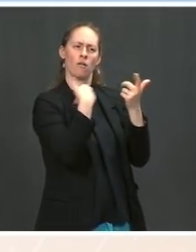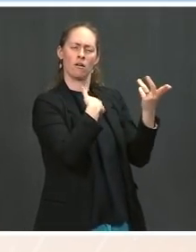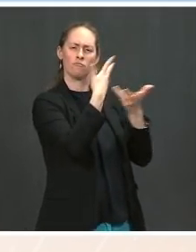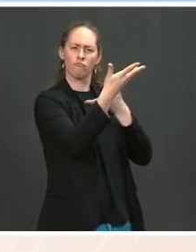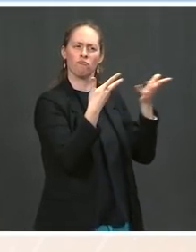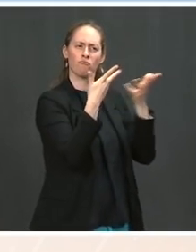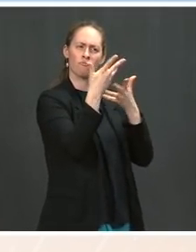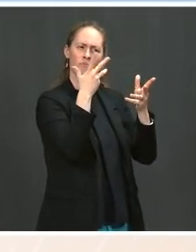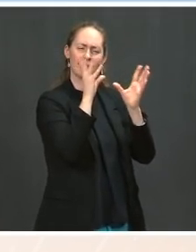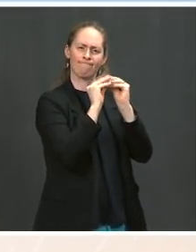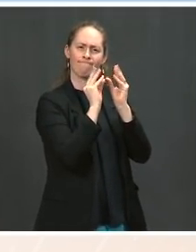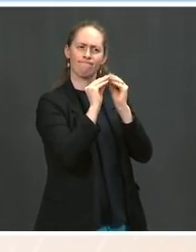Okay. Thanks, everyone.